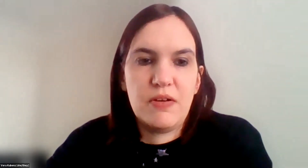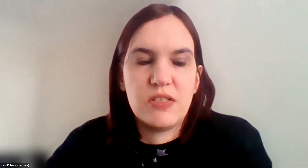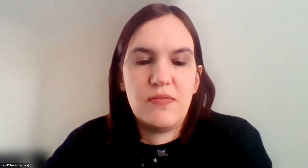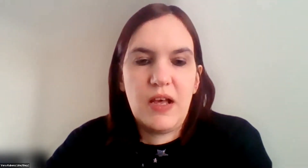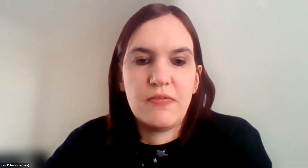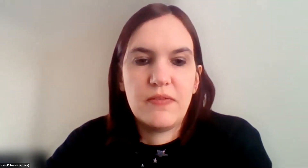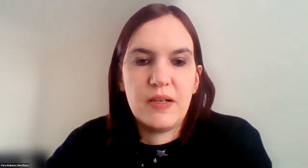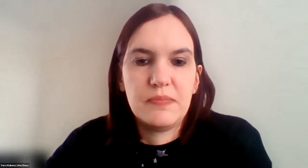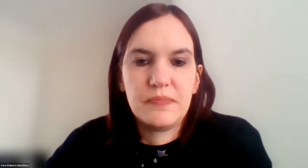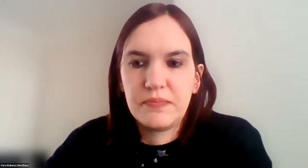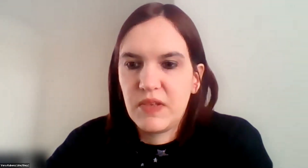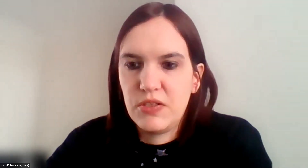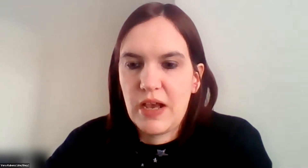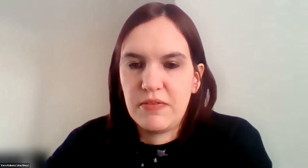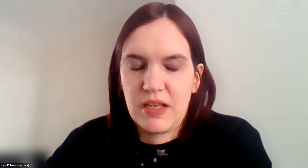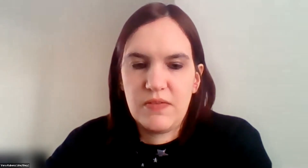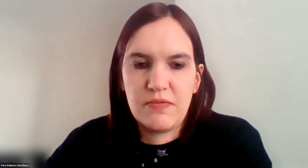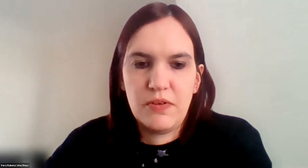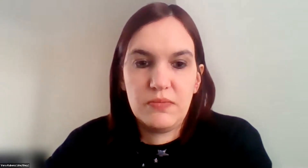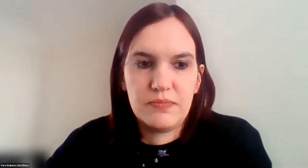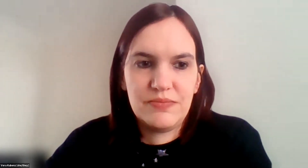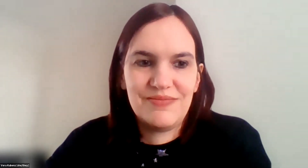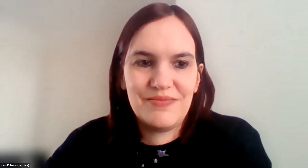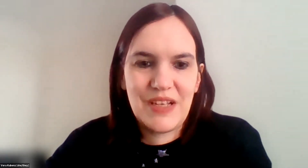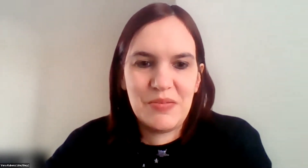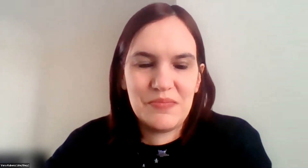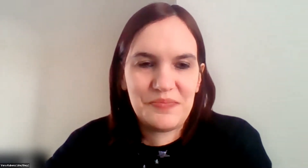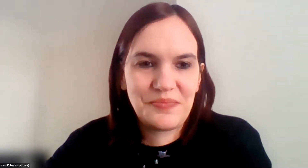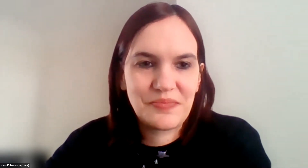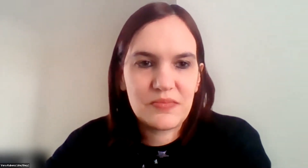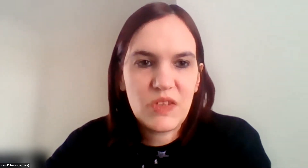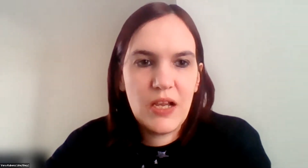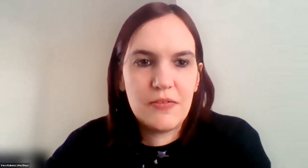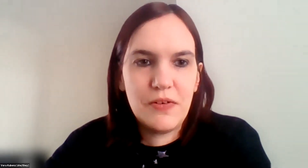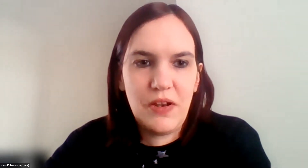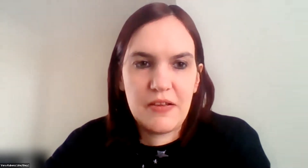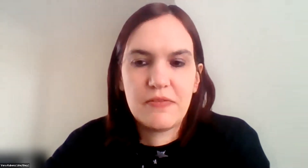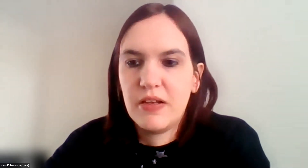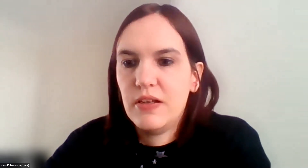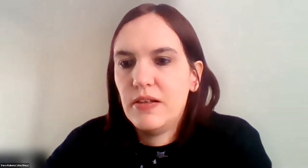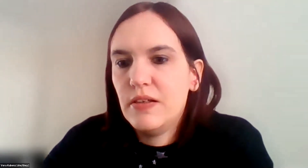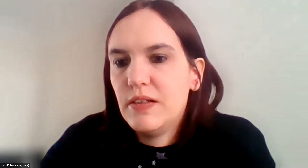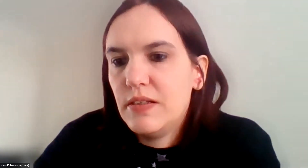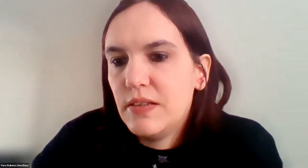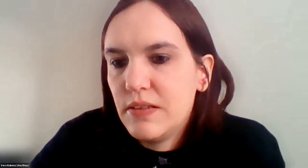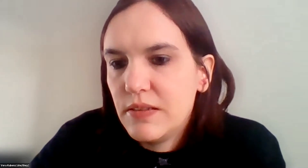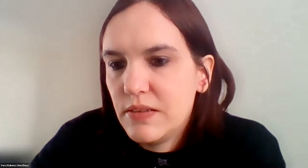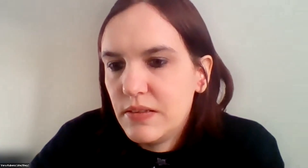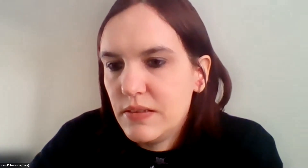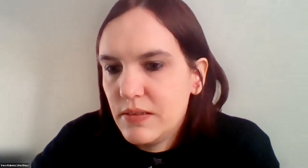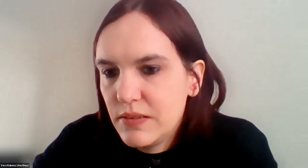areas of life to have a kind of a full, a full life.